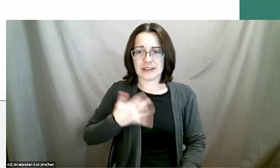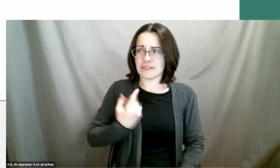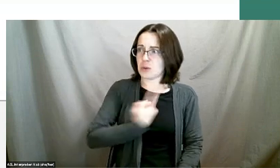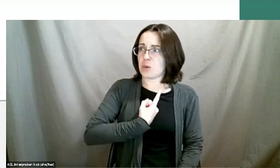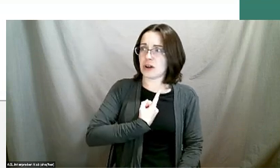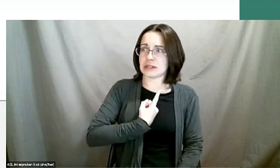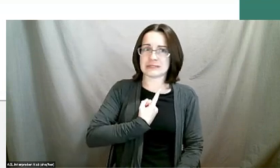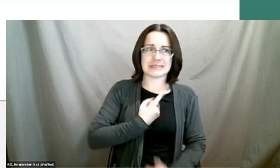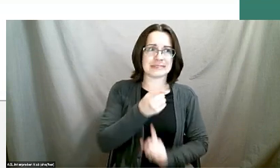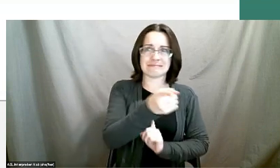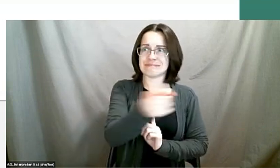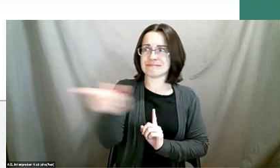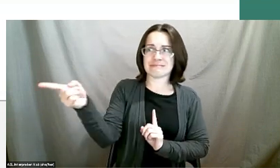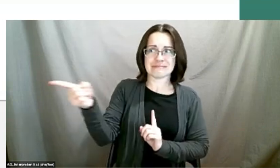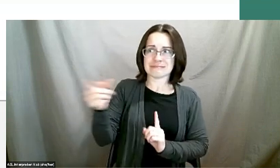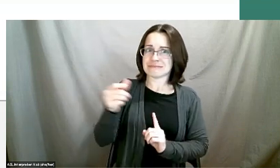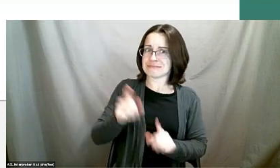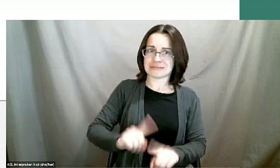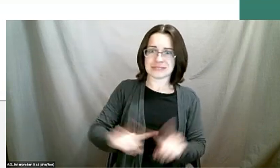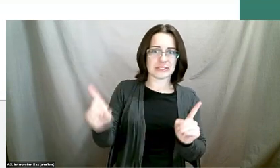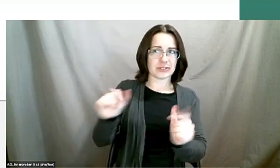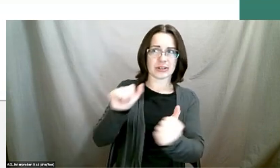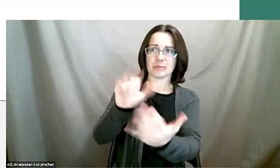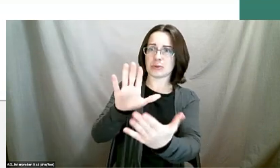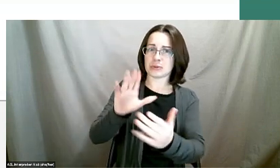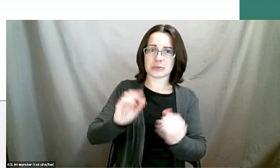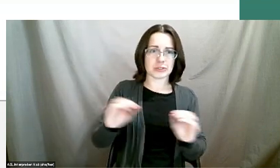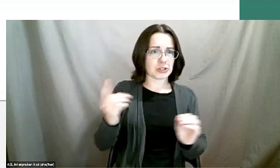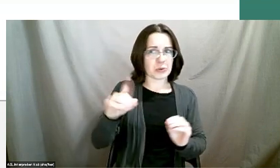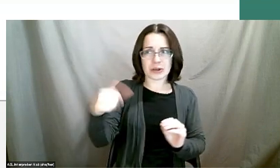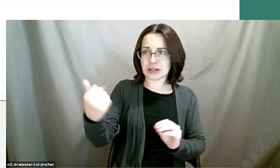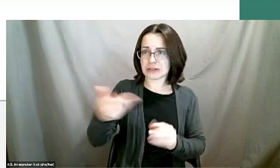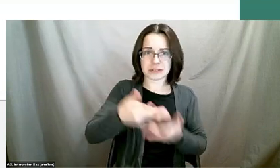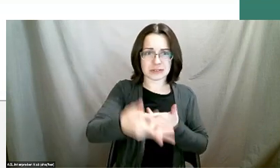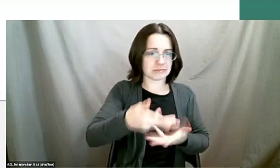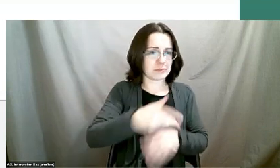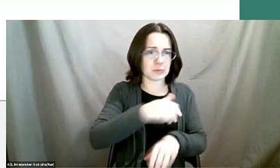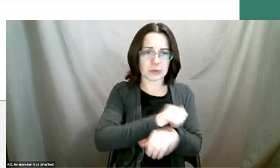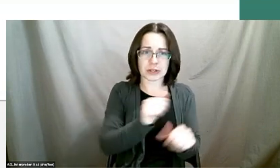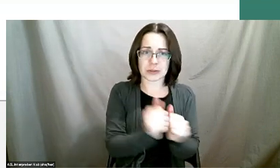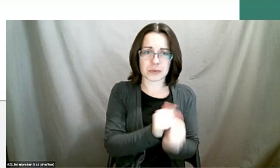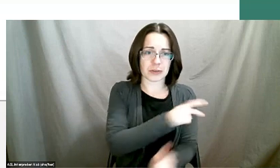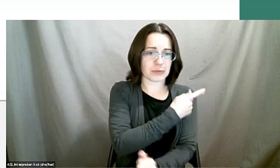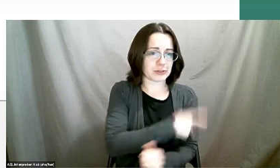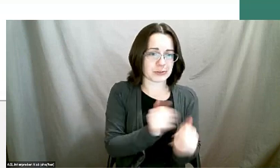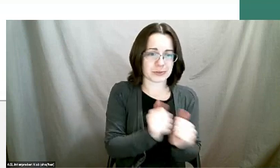was doing this work with patients with disabilities. And I would reach